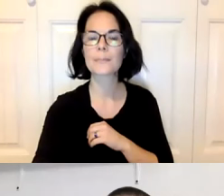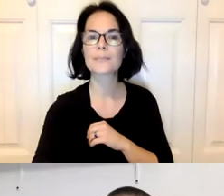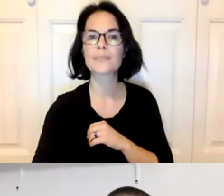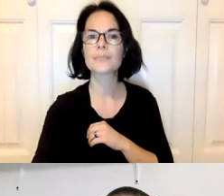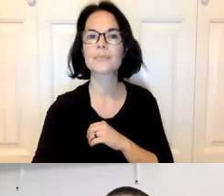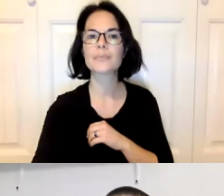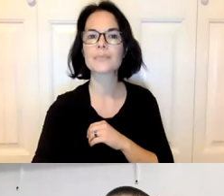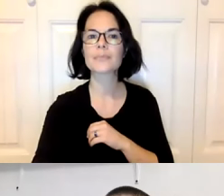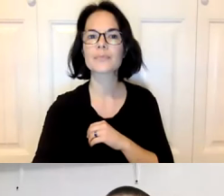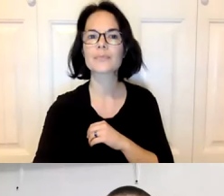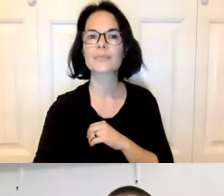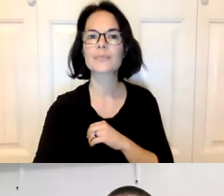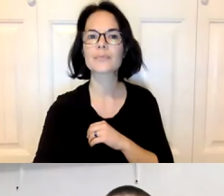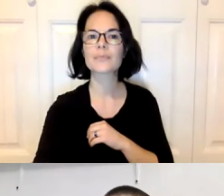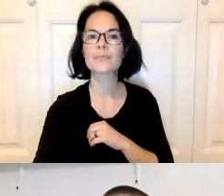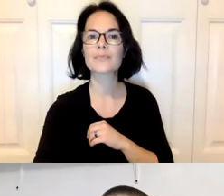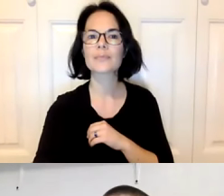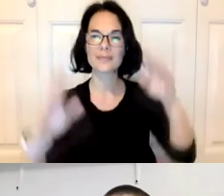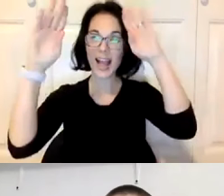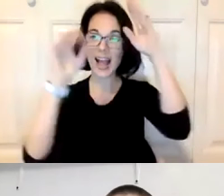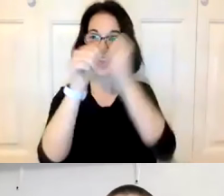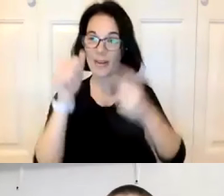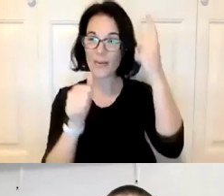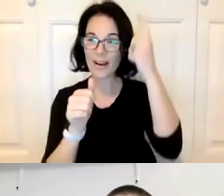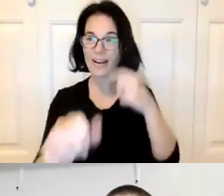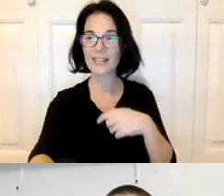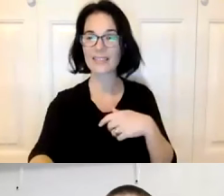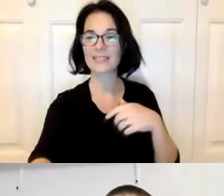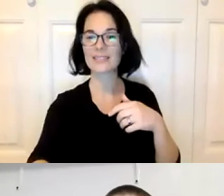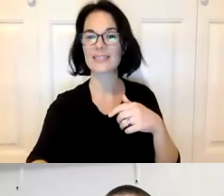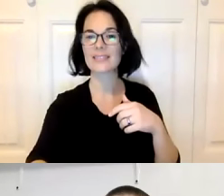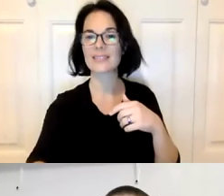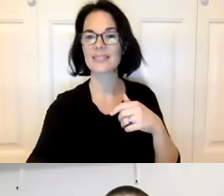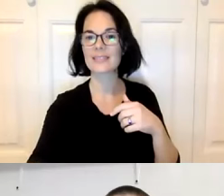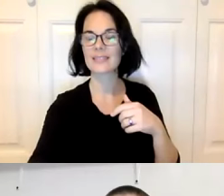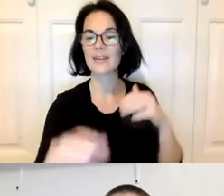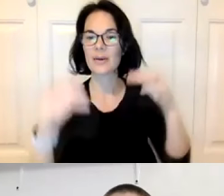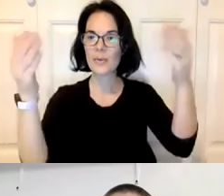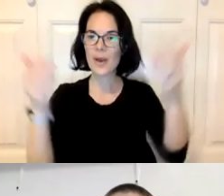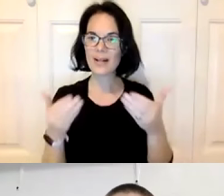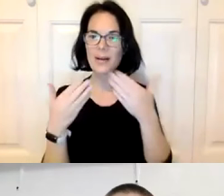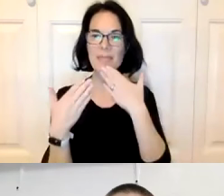Hi everyone, welcome and thank you for joining us. Happy New Year!